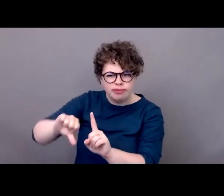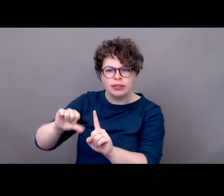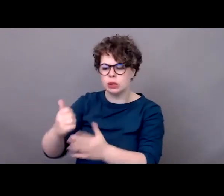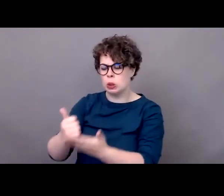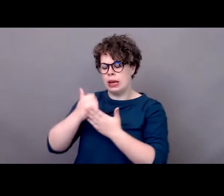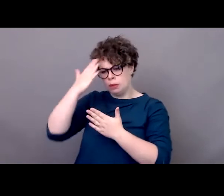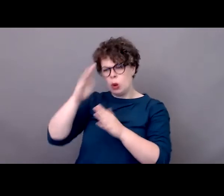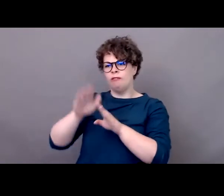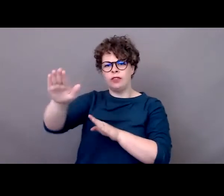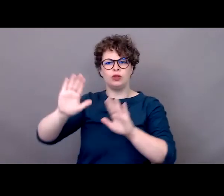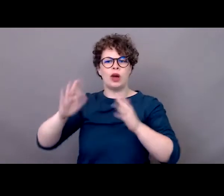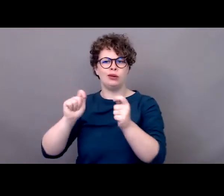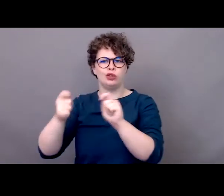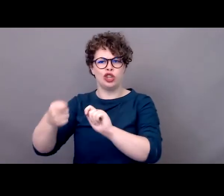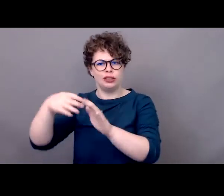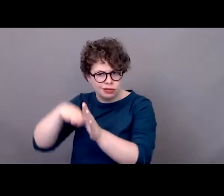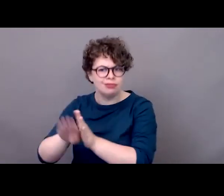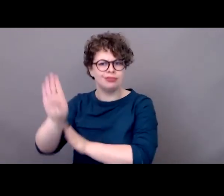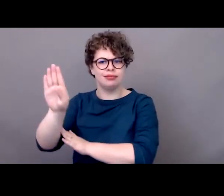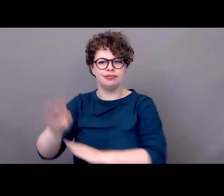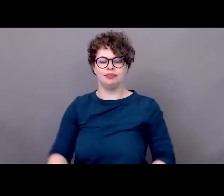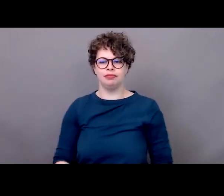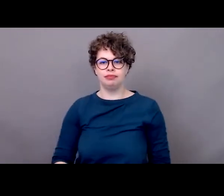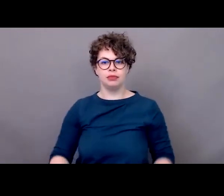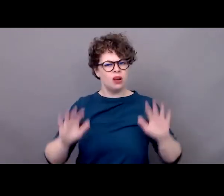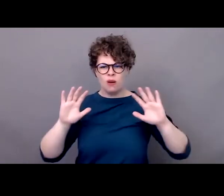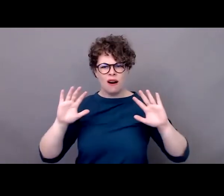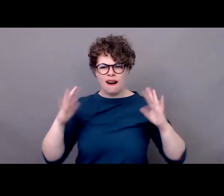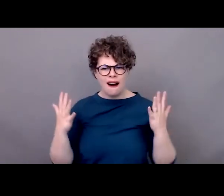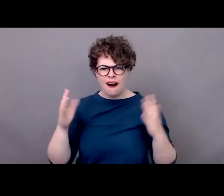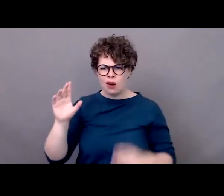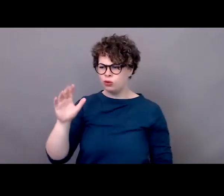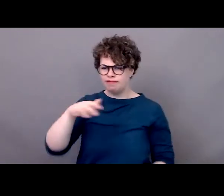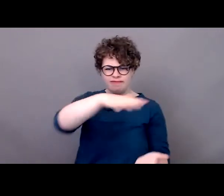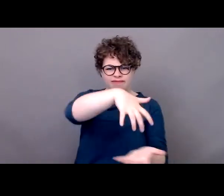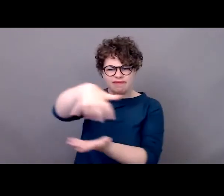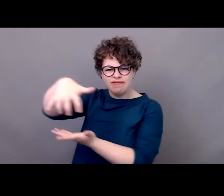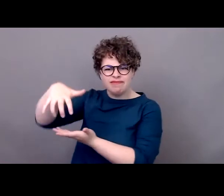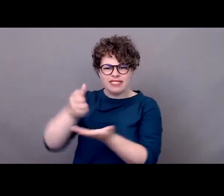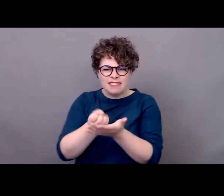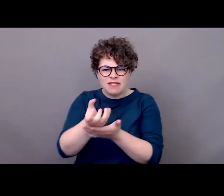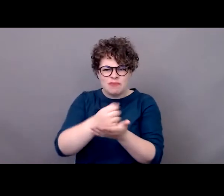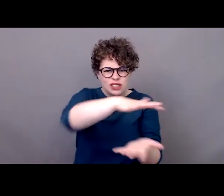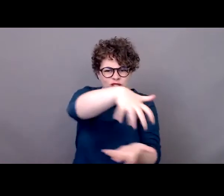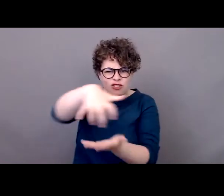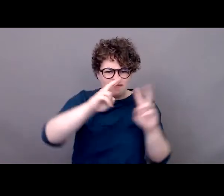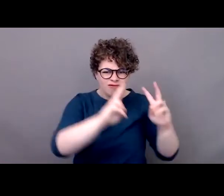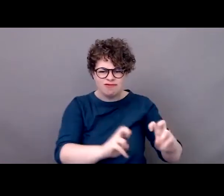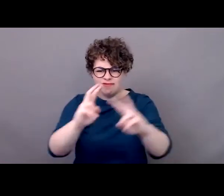So, how can we get more data on disability to try to answer these kinds of development questions?